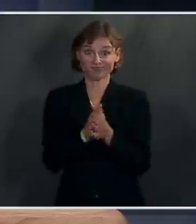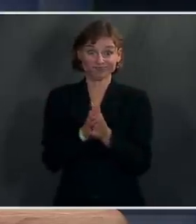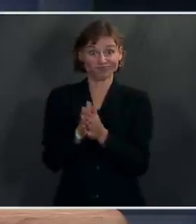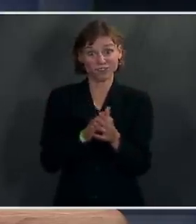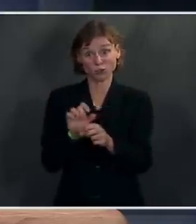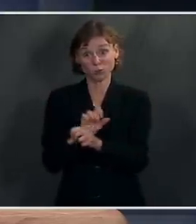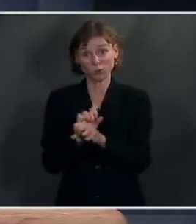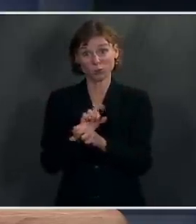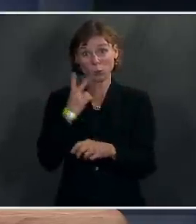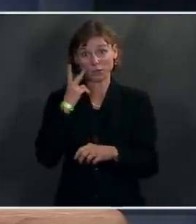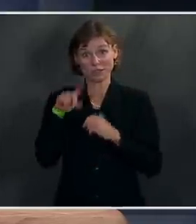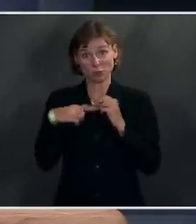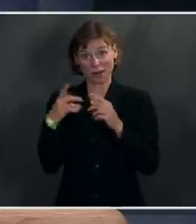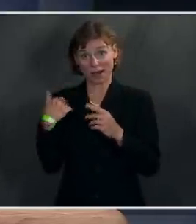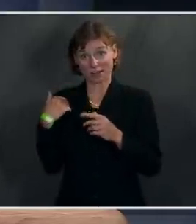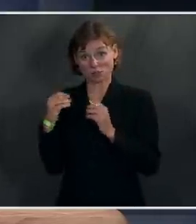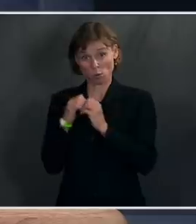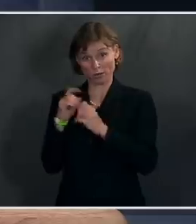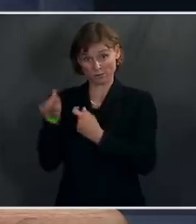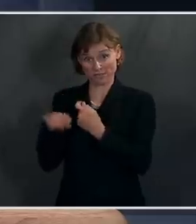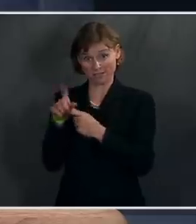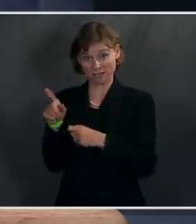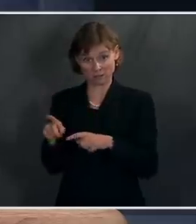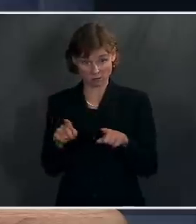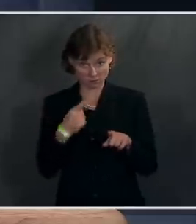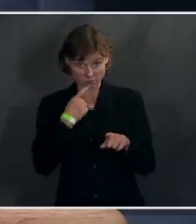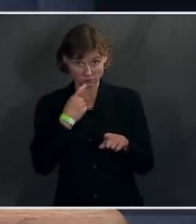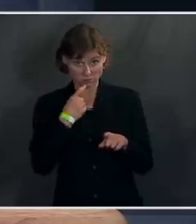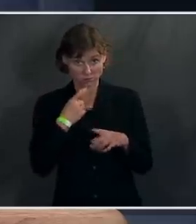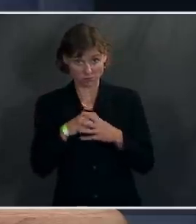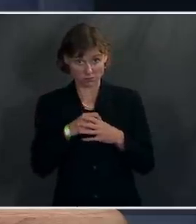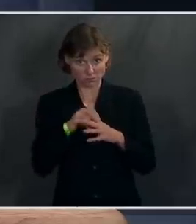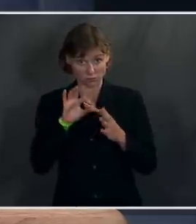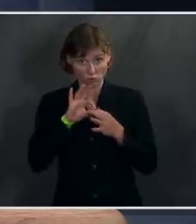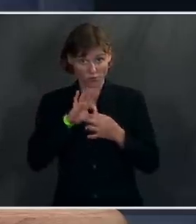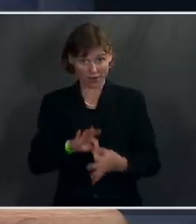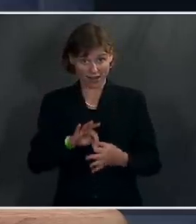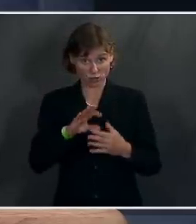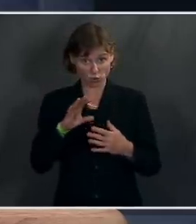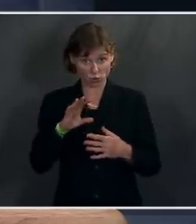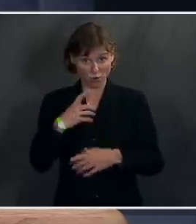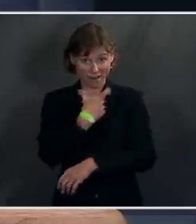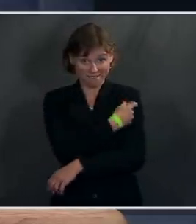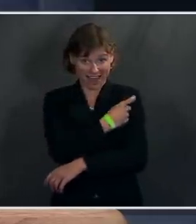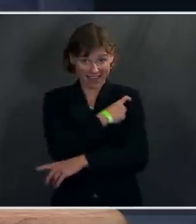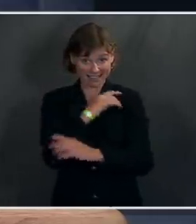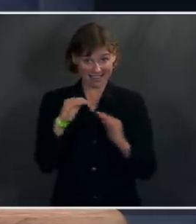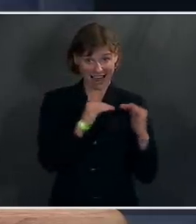Go ahead: The Press: With respect to the vaccine, equity is a big part of this ruling of previously.